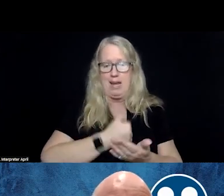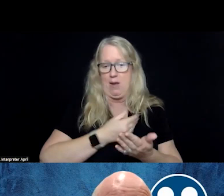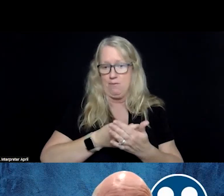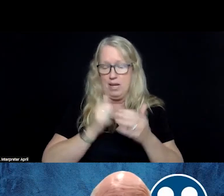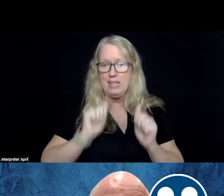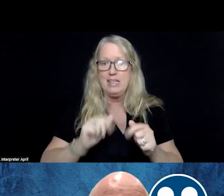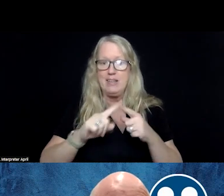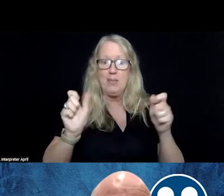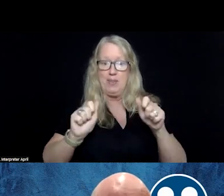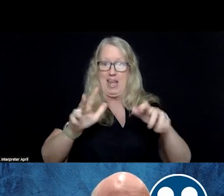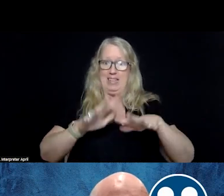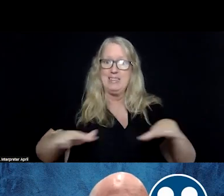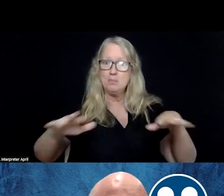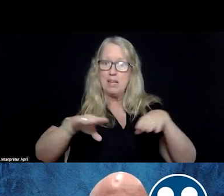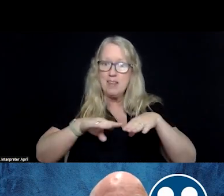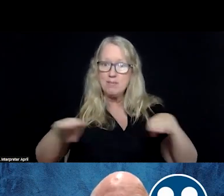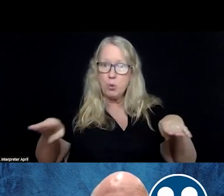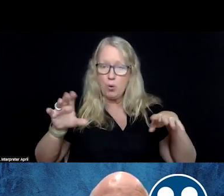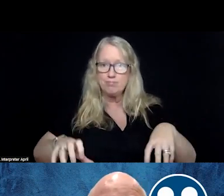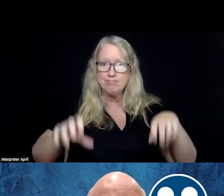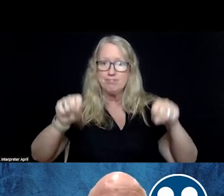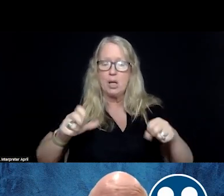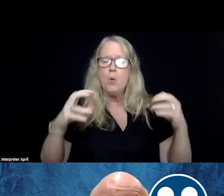THAT PLACE AND TRULY MAKE THAT SPACE A MENTAL HEALTH SPACE FOR